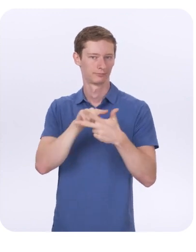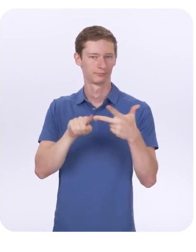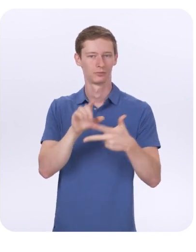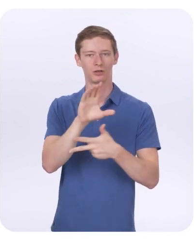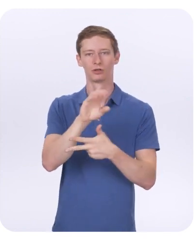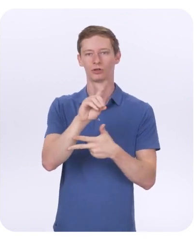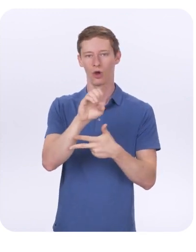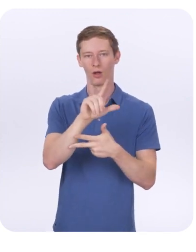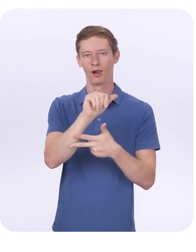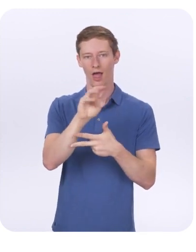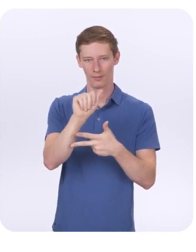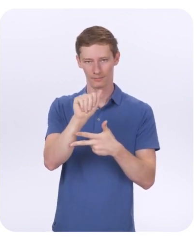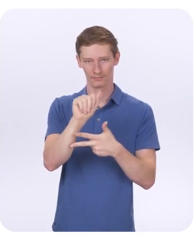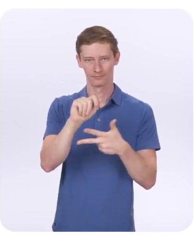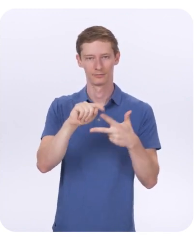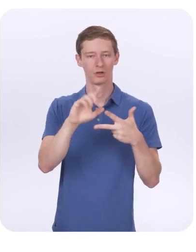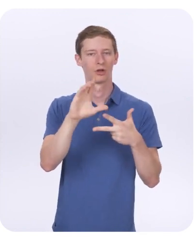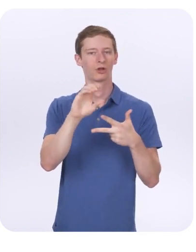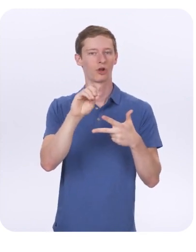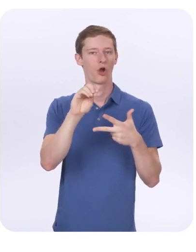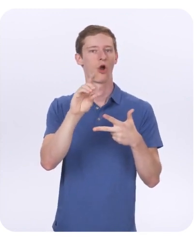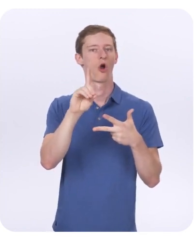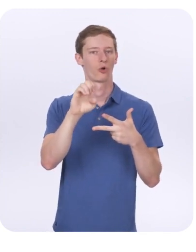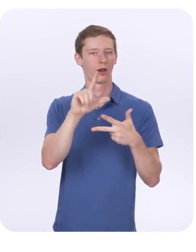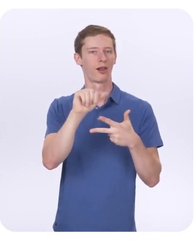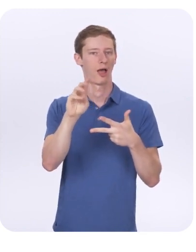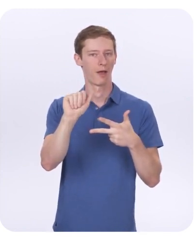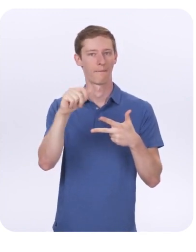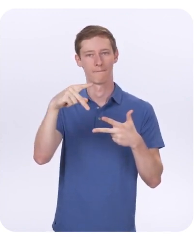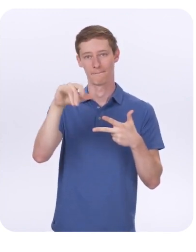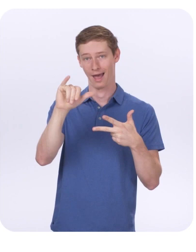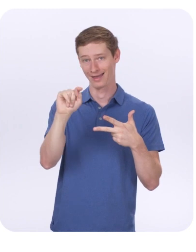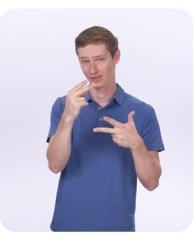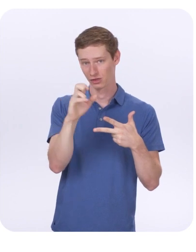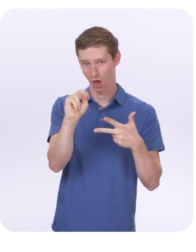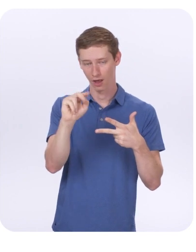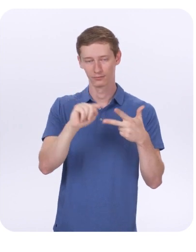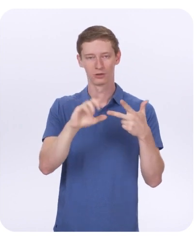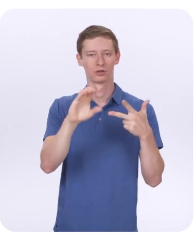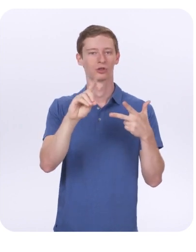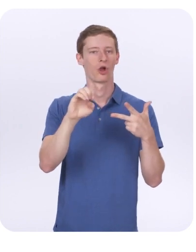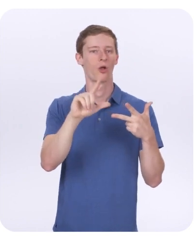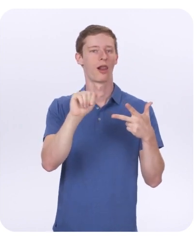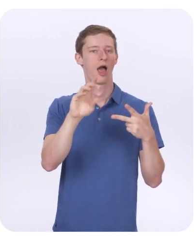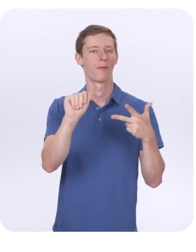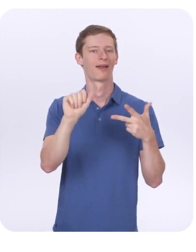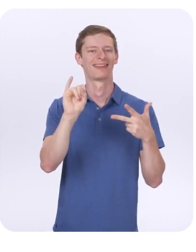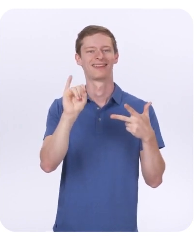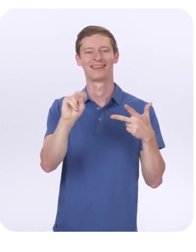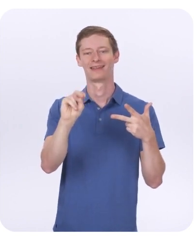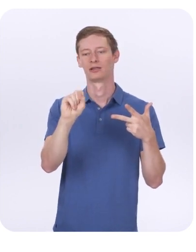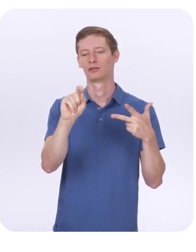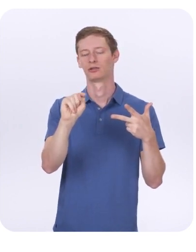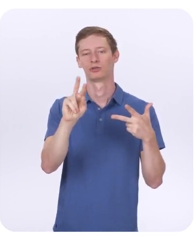Code Llama is what we call our base model. It is trained from Llama 2 on 500 billion additional tokens related to code.